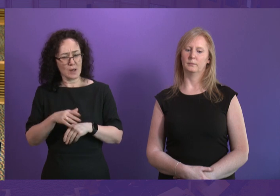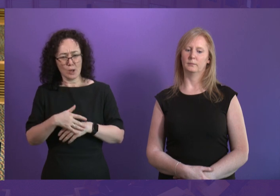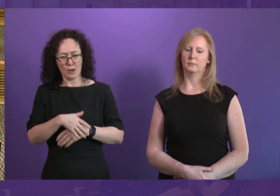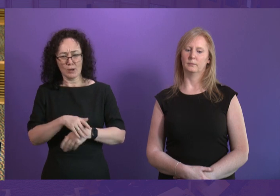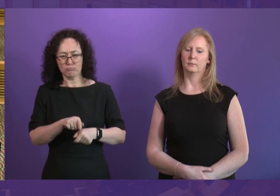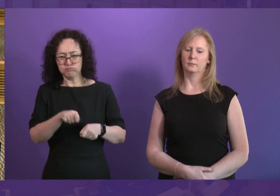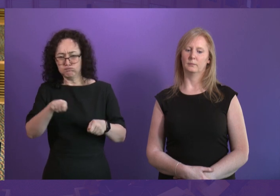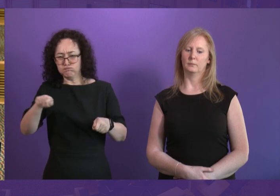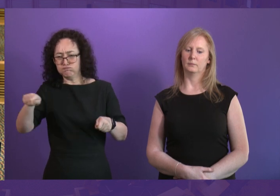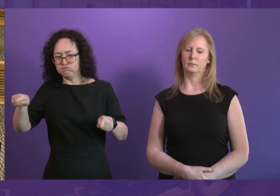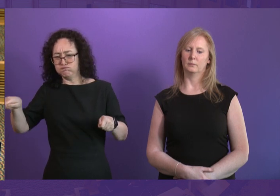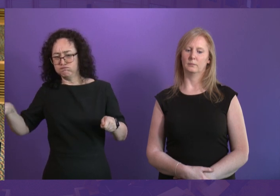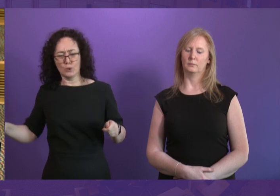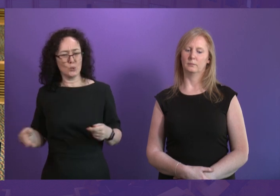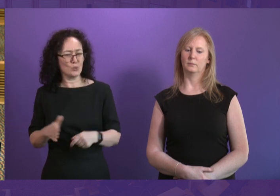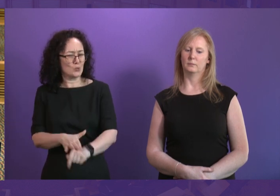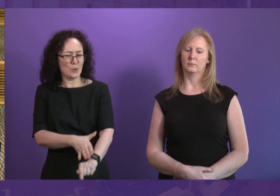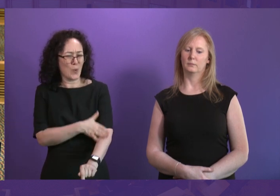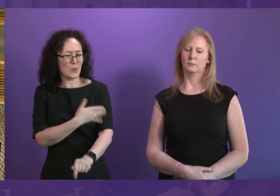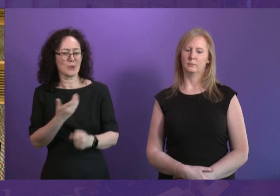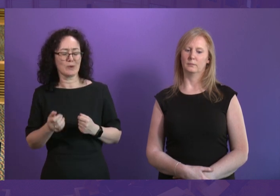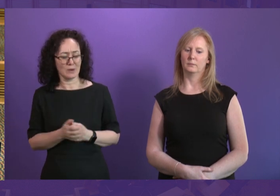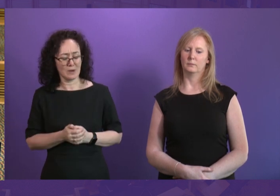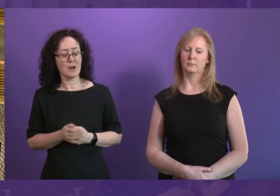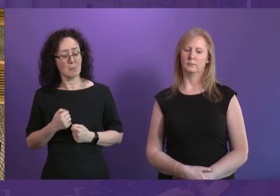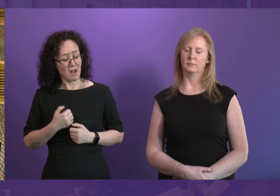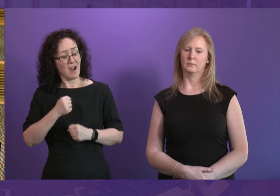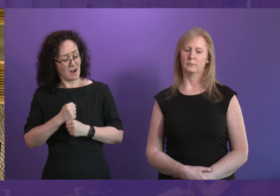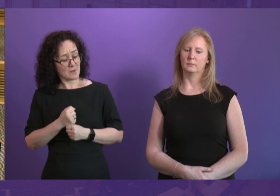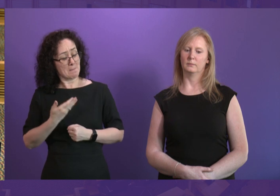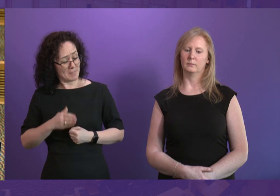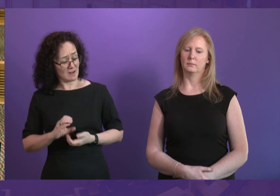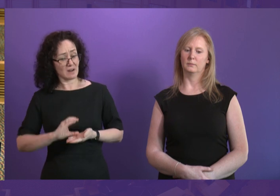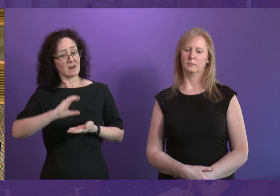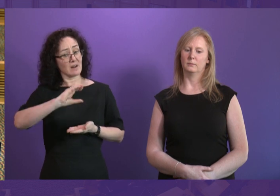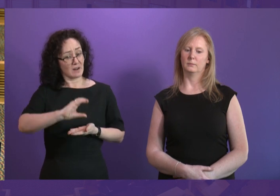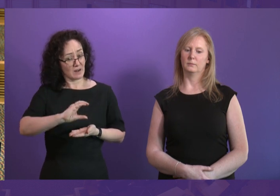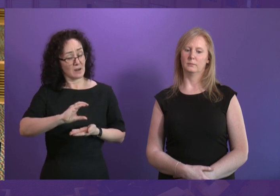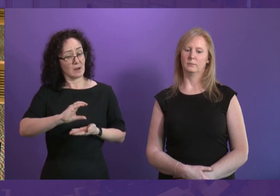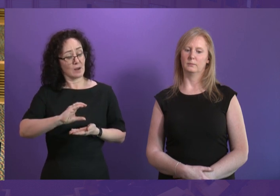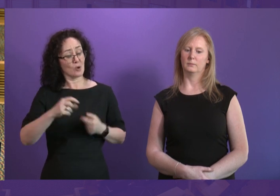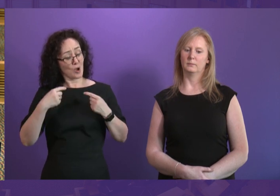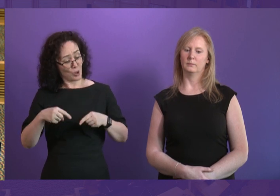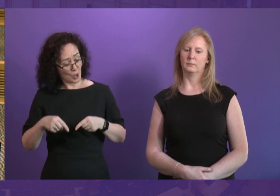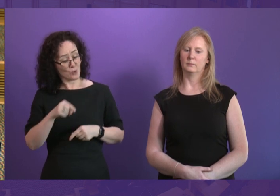Finally, the Government has made additional funding available to the Crown Office, some of which the Crown Office is using to support the Scottish fatalities investigation unit